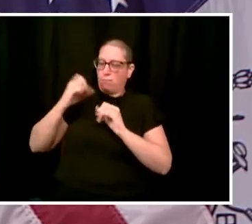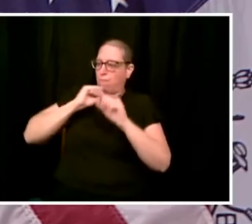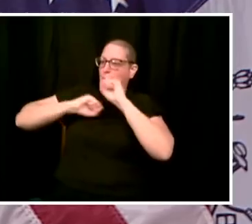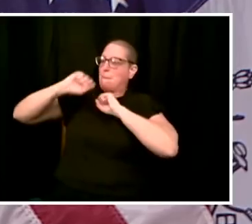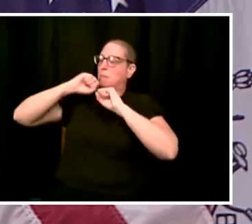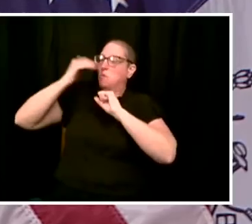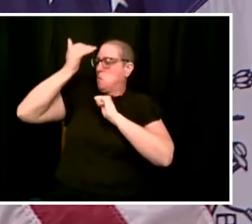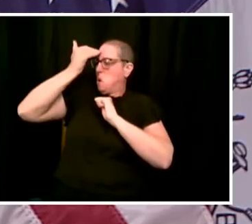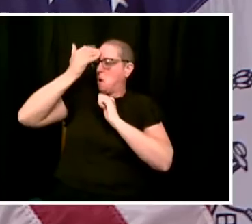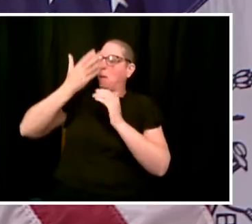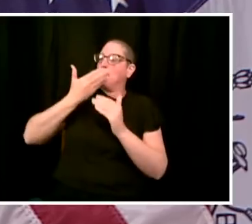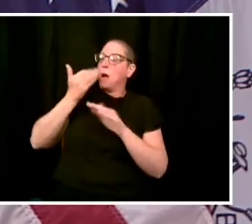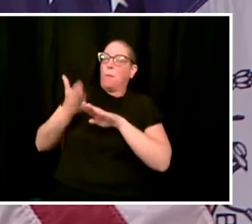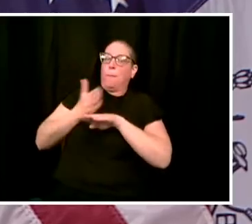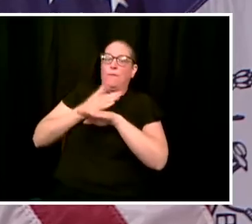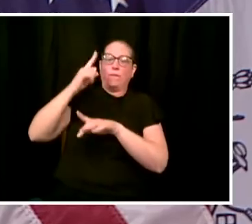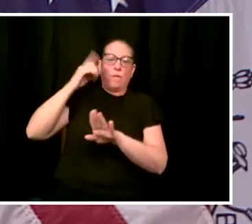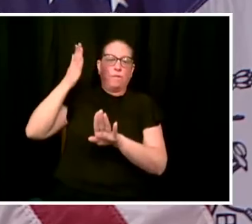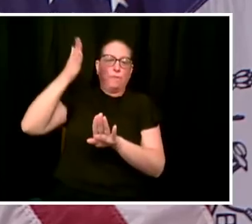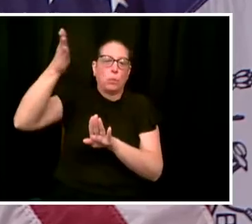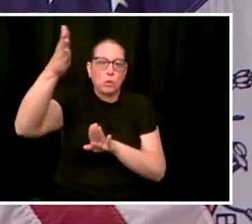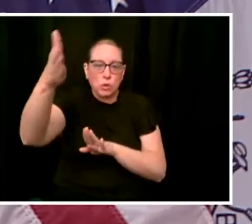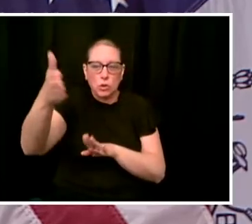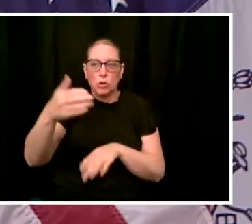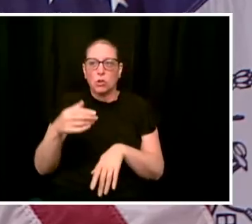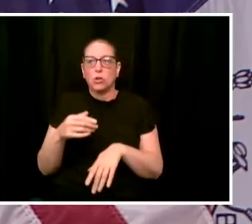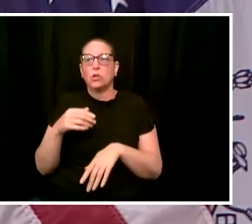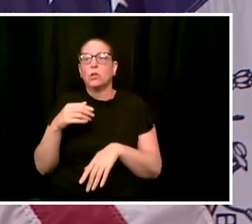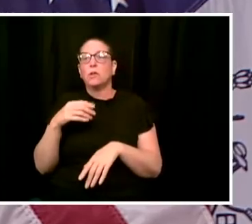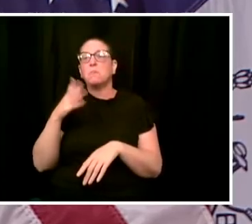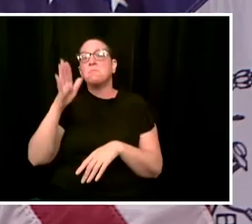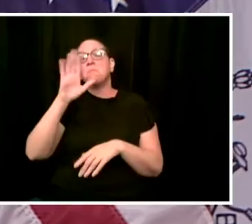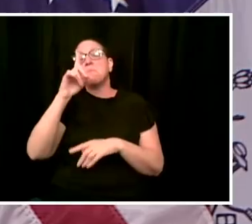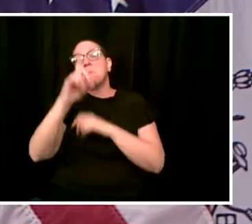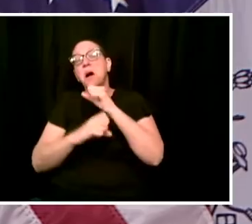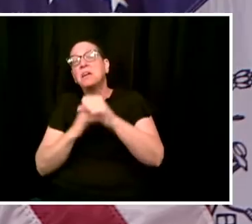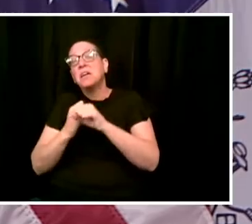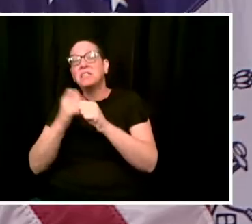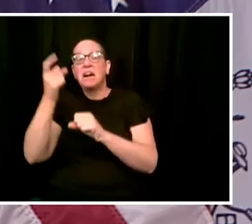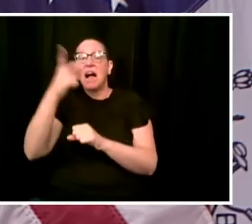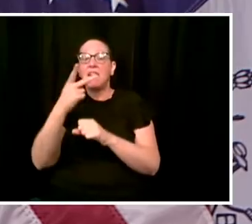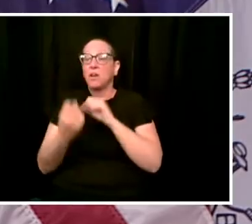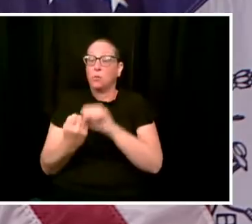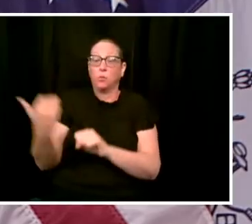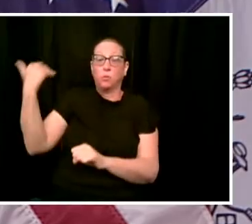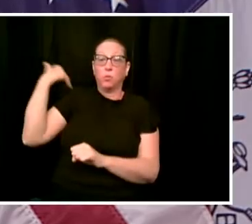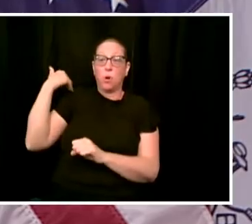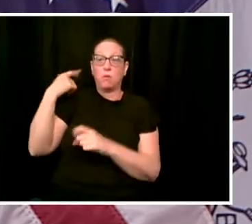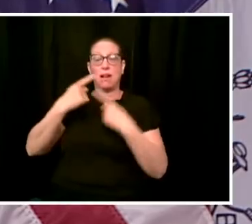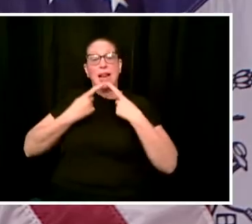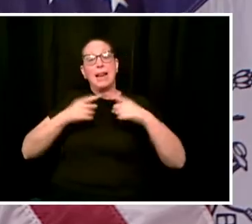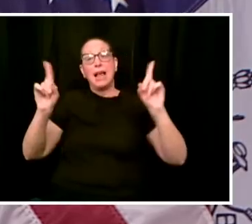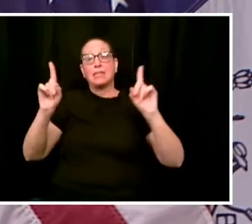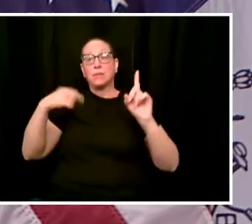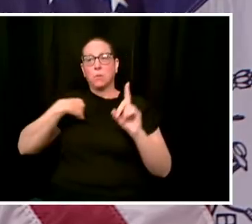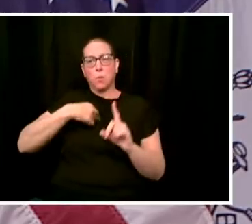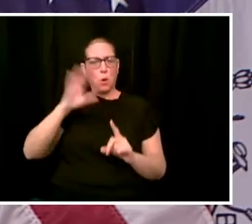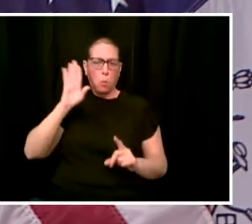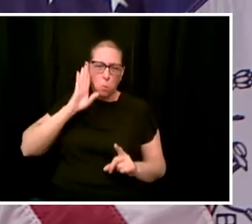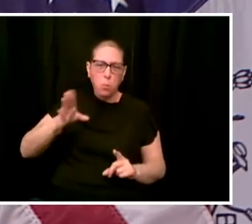CITY GOING T.OU